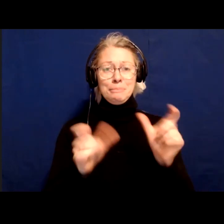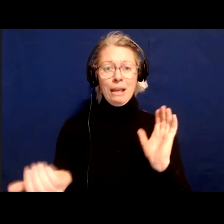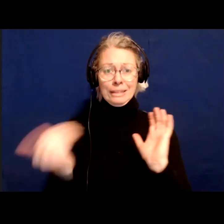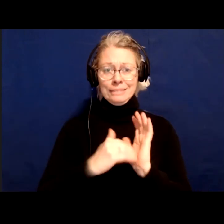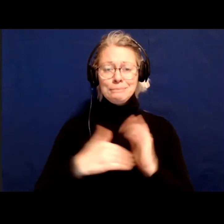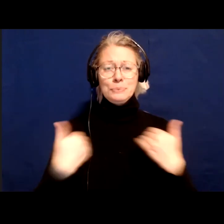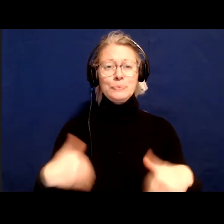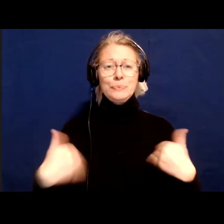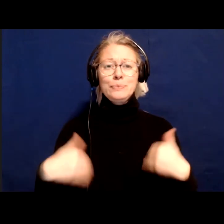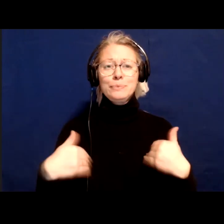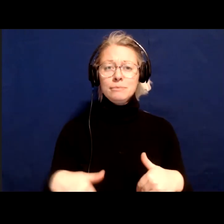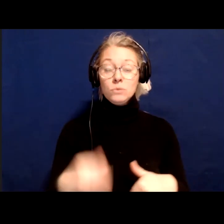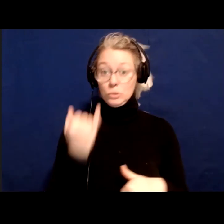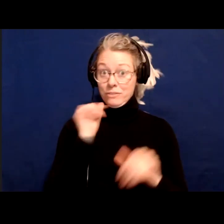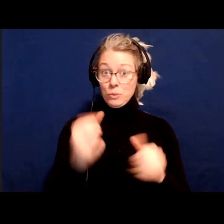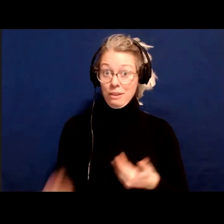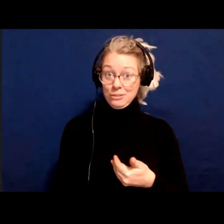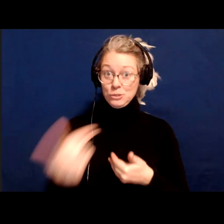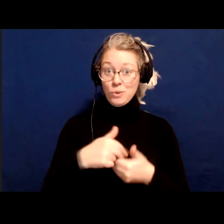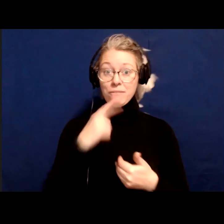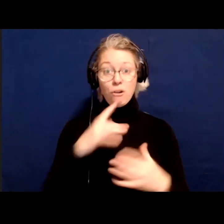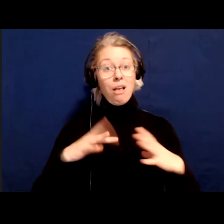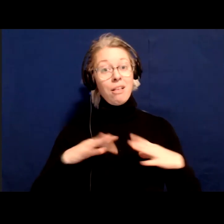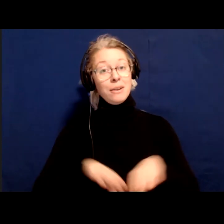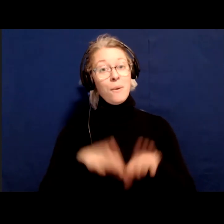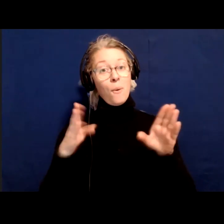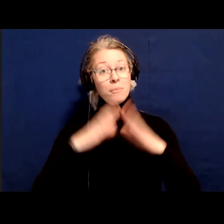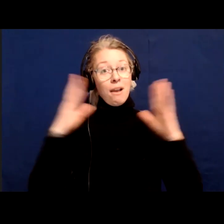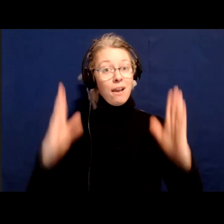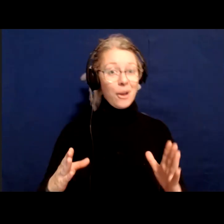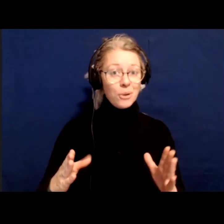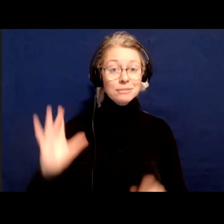those of you who were able to join us for our Holiday Open House back in December, it